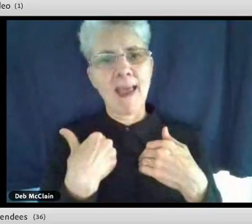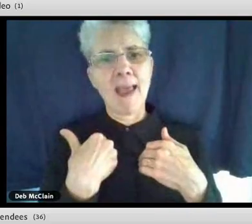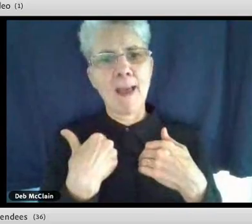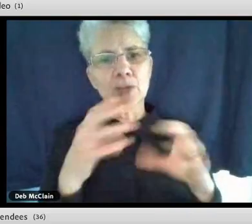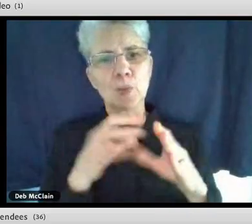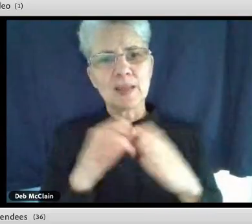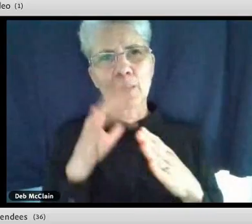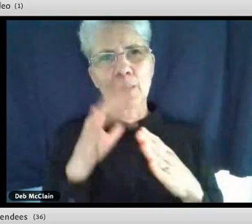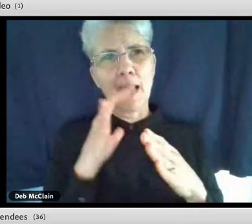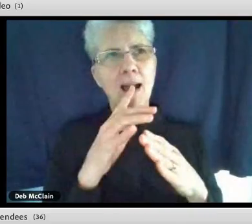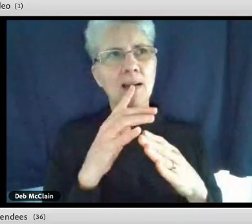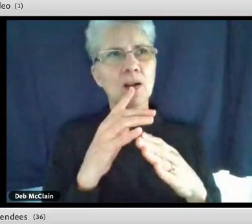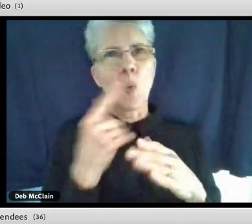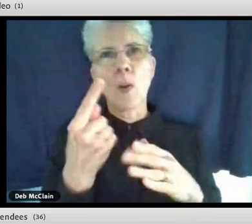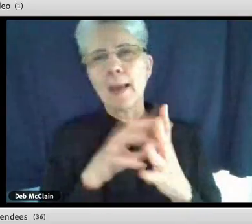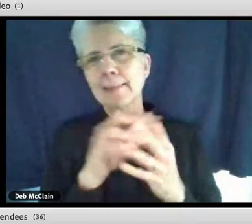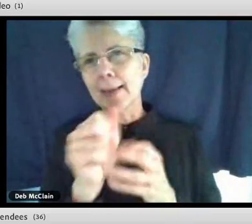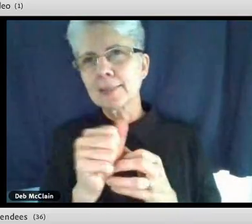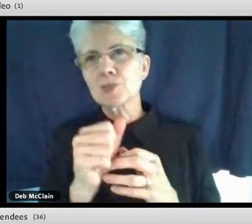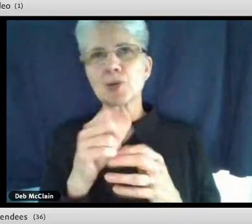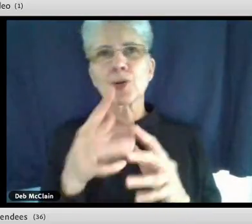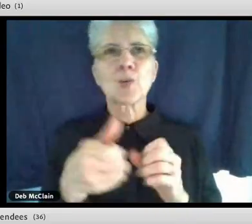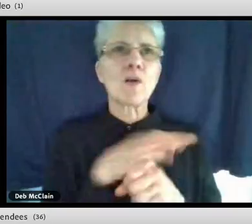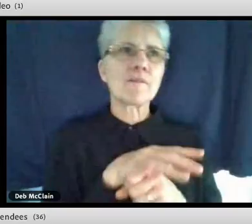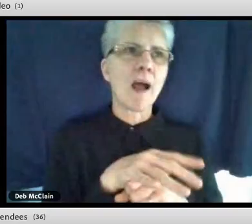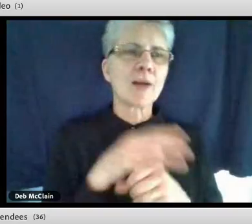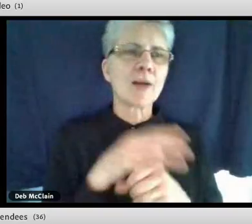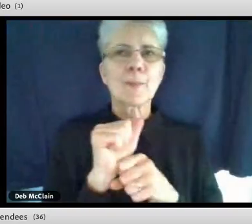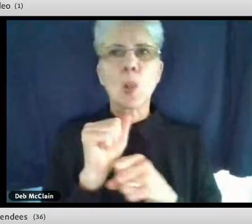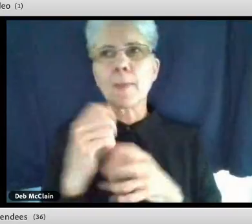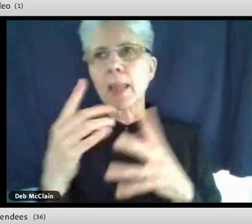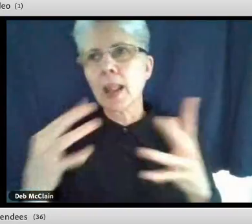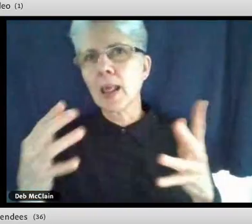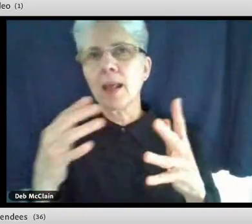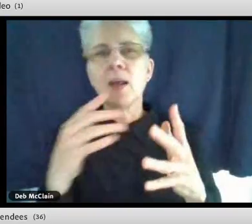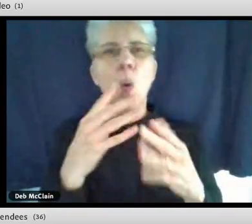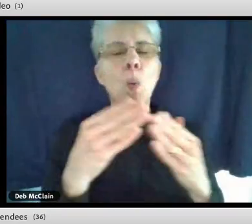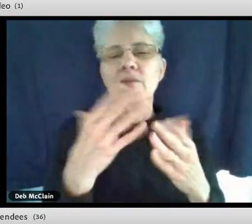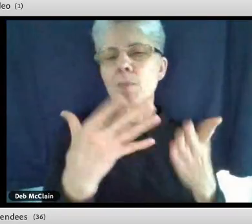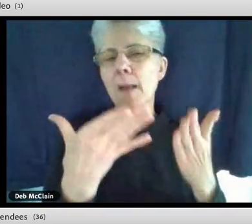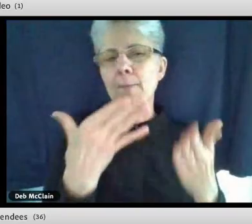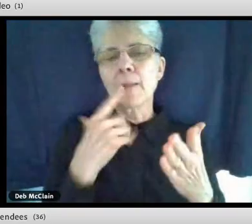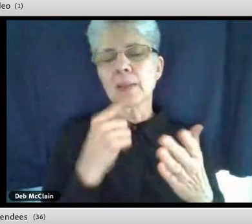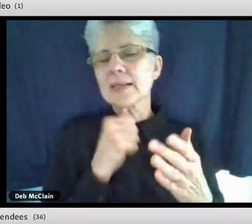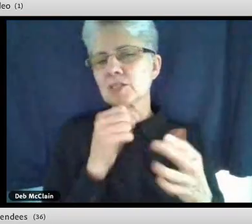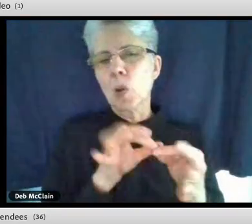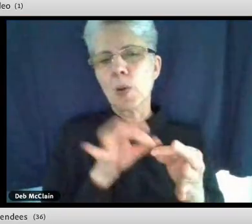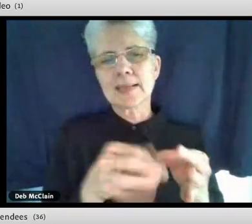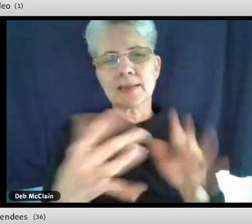and if you have any questions, specific questions... I've had as I've been doing these about... You know, "What about cancer and coronavirus?"